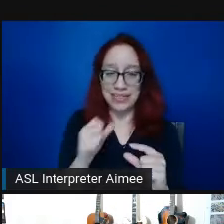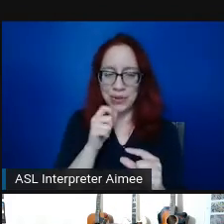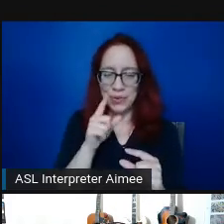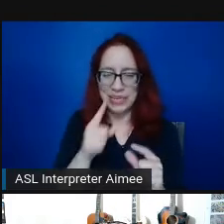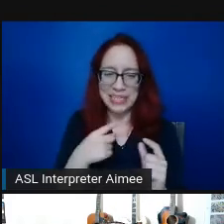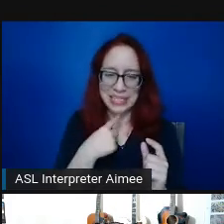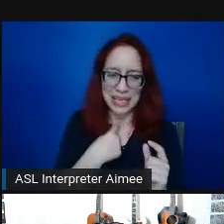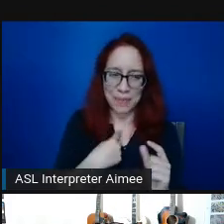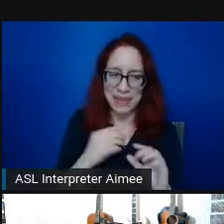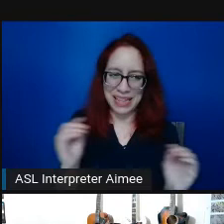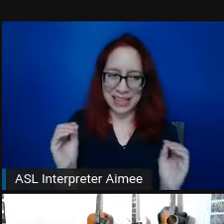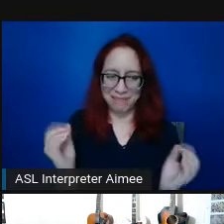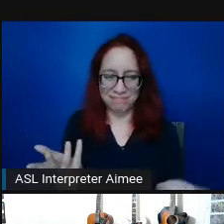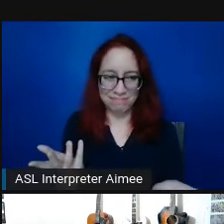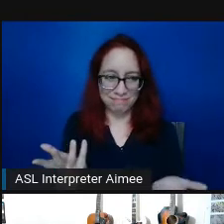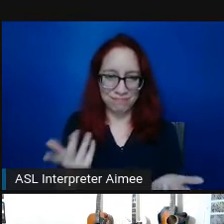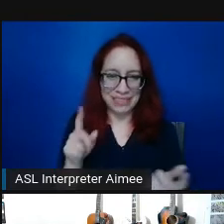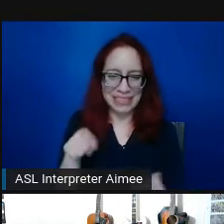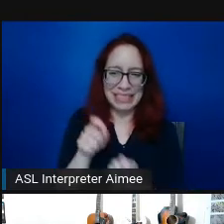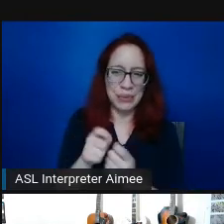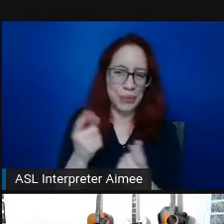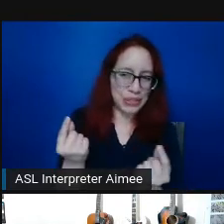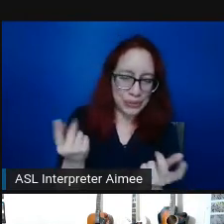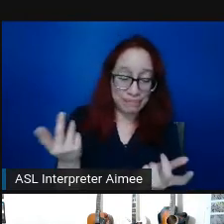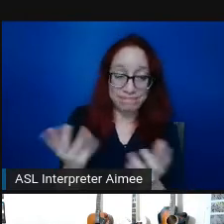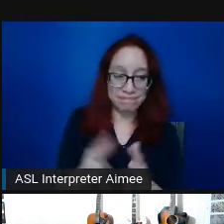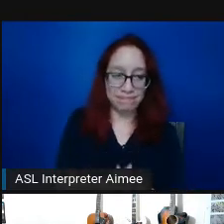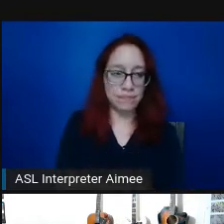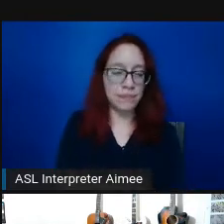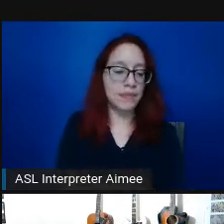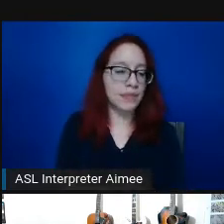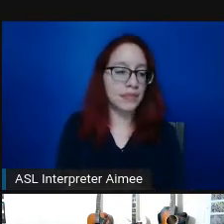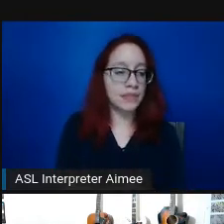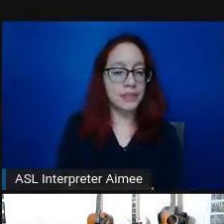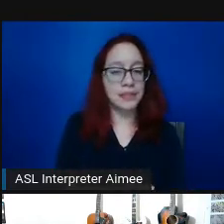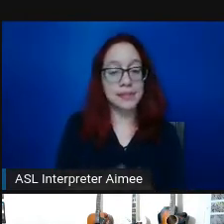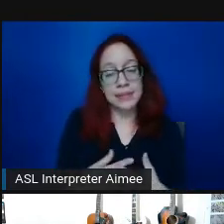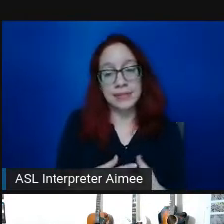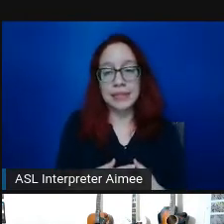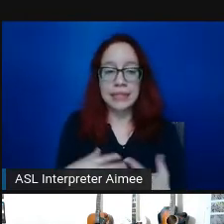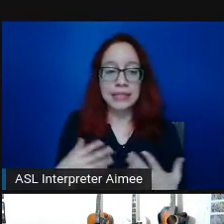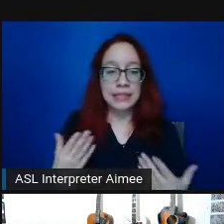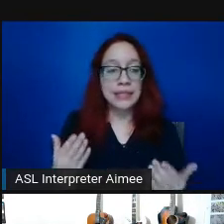It doesn't tell me exactly what it does, but there we go. That could be better.